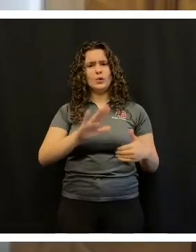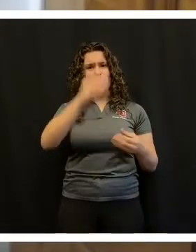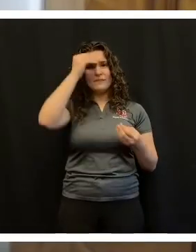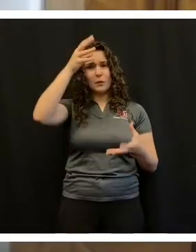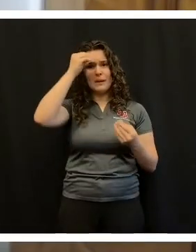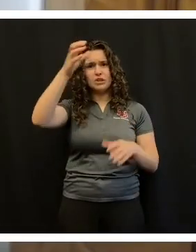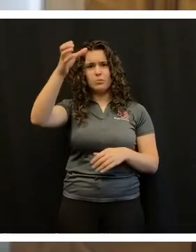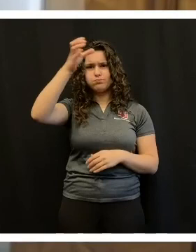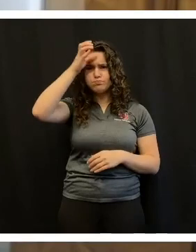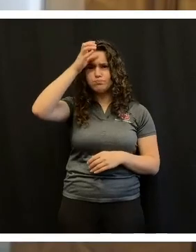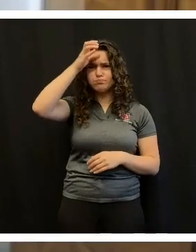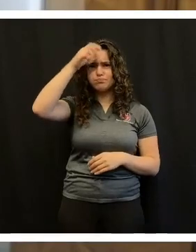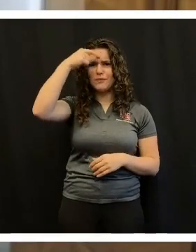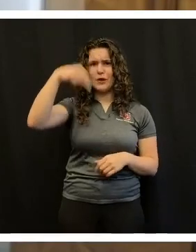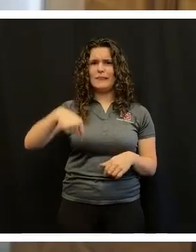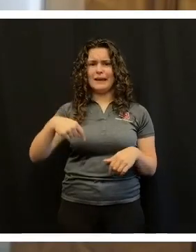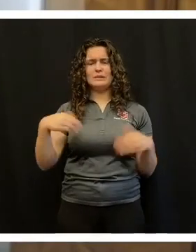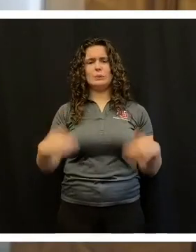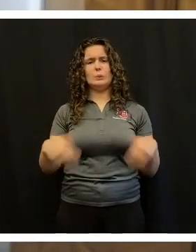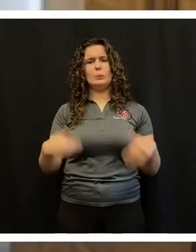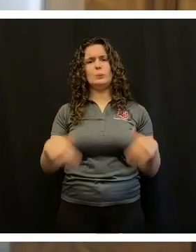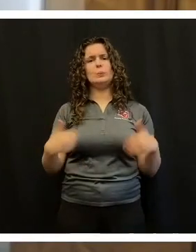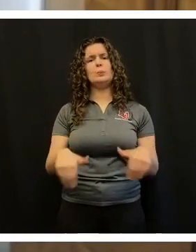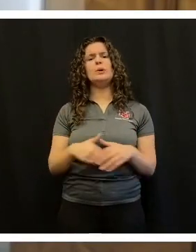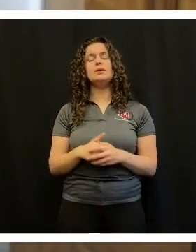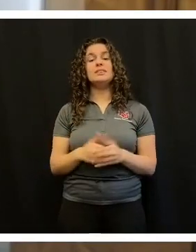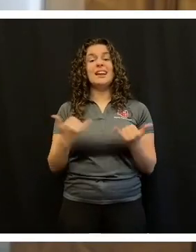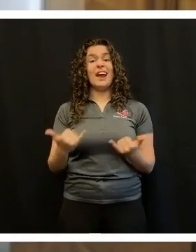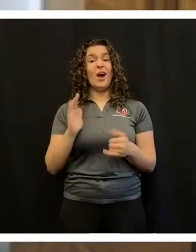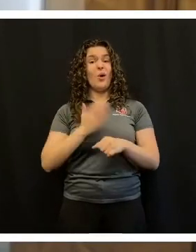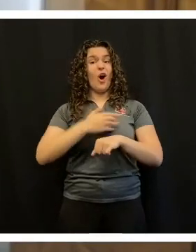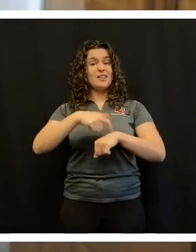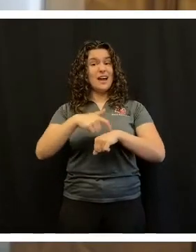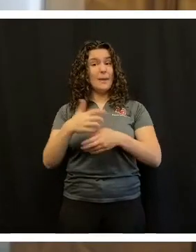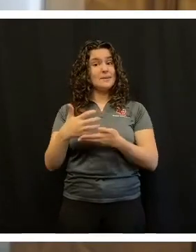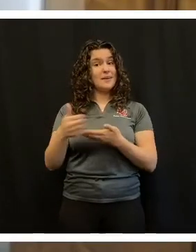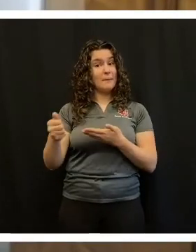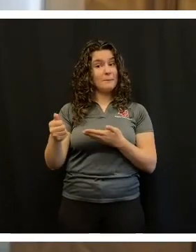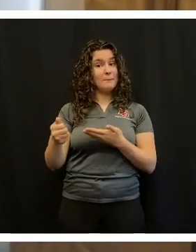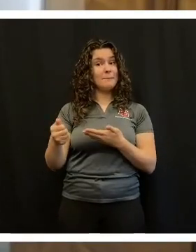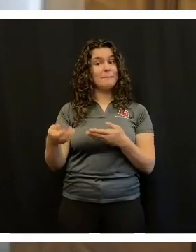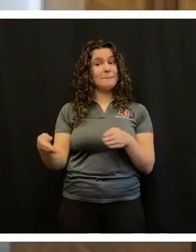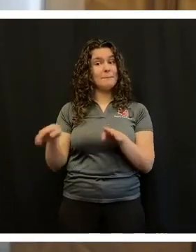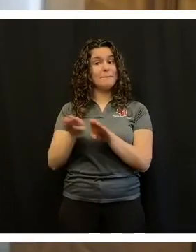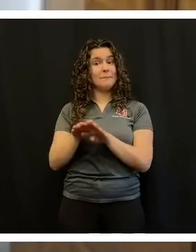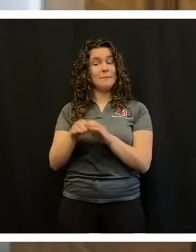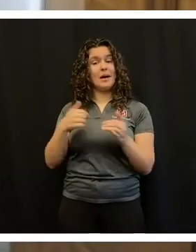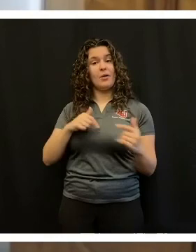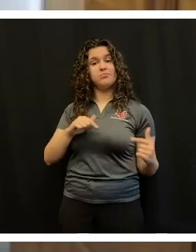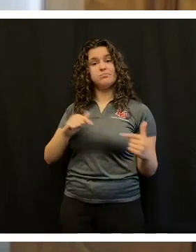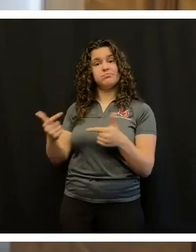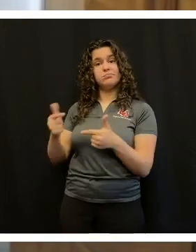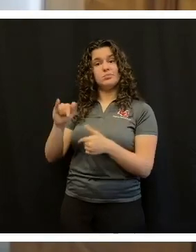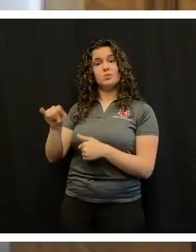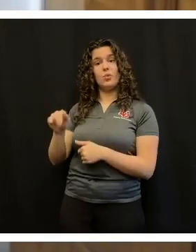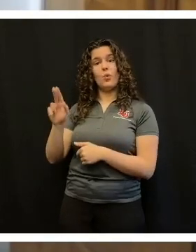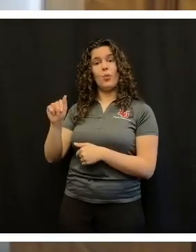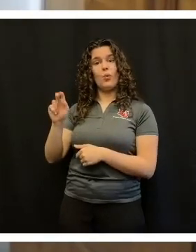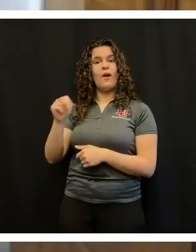And I think with that, I think our time is up. And I'm gonna turn it back to Juan. Thank you, George.